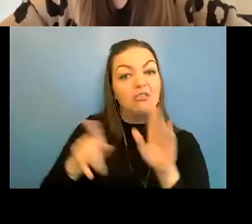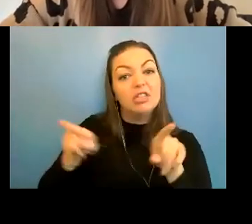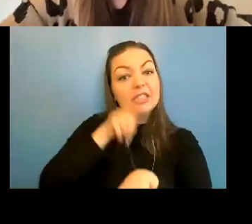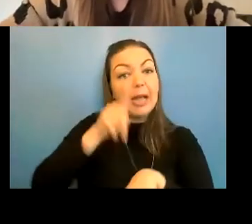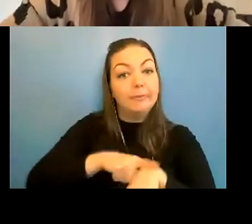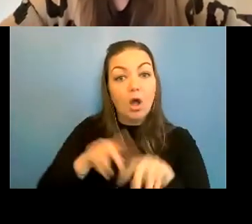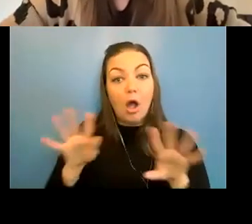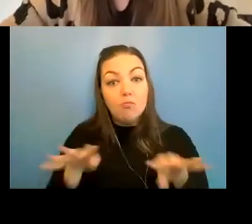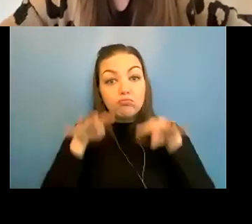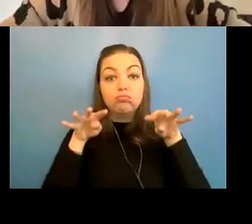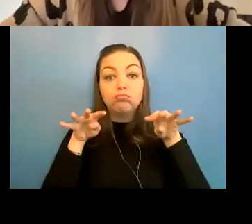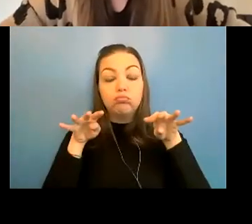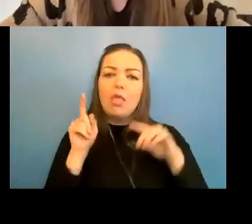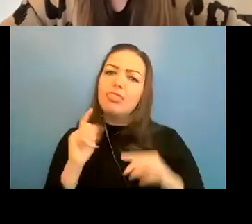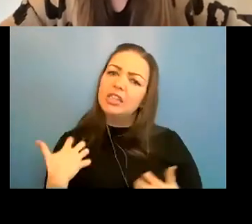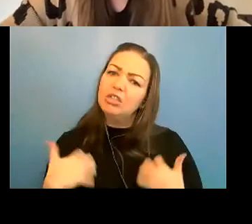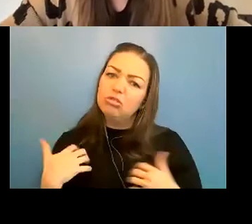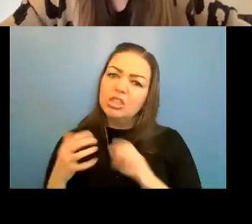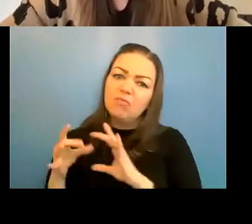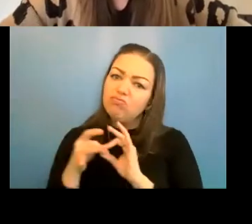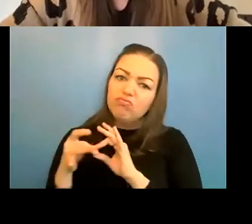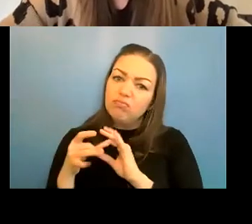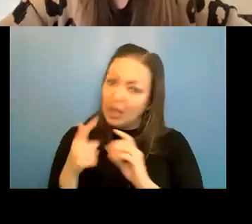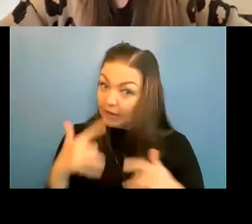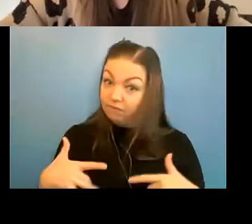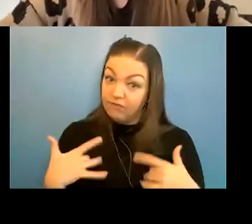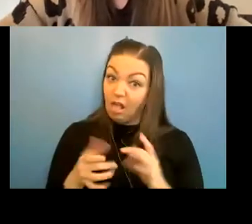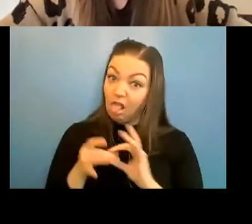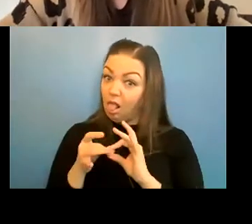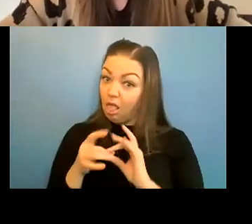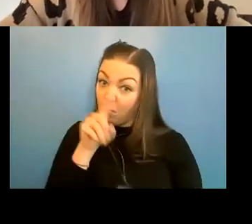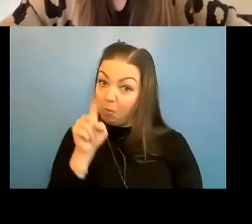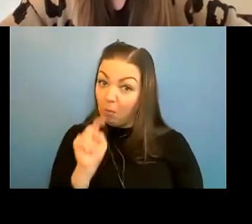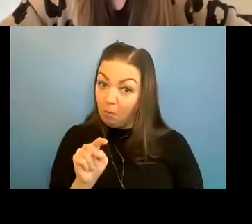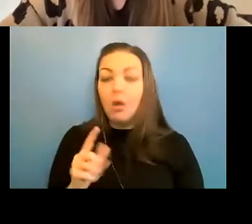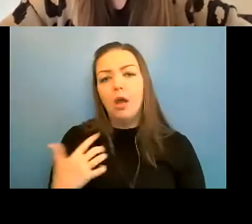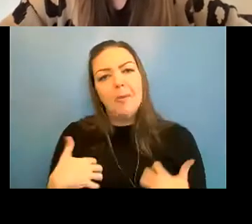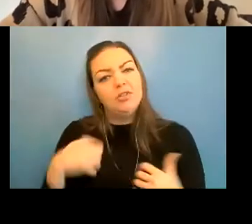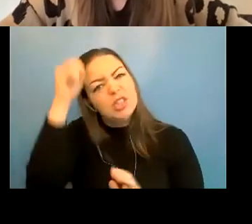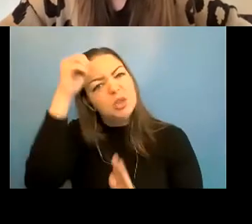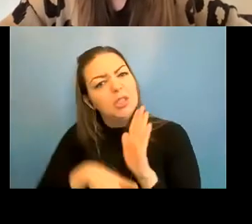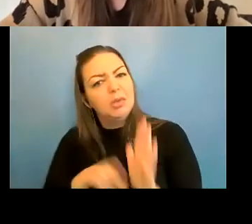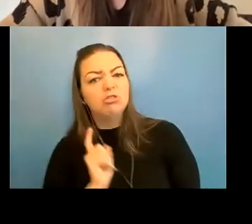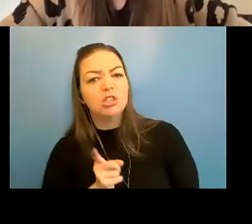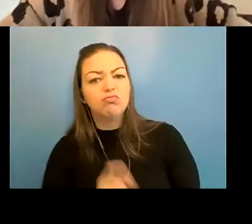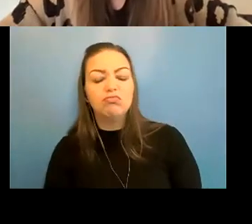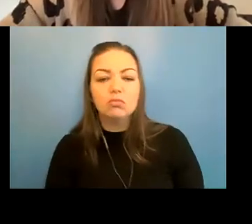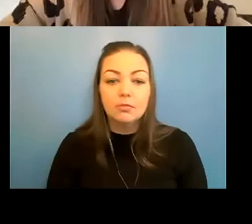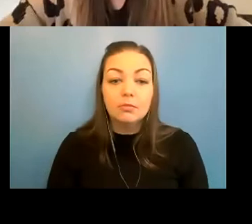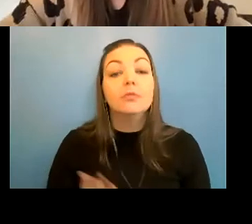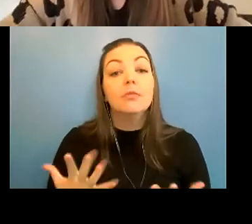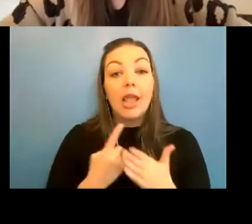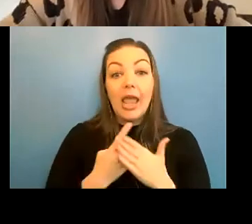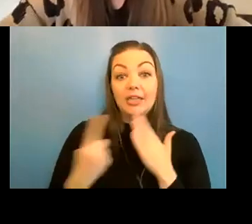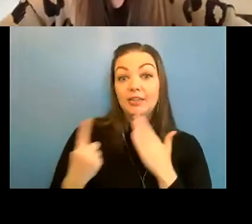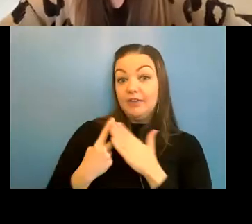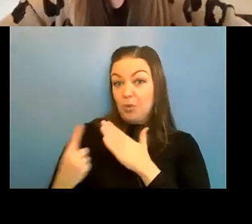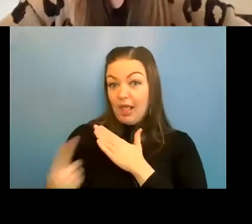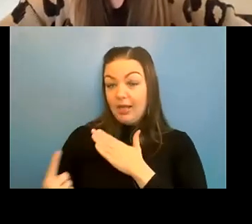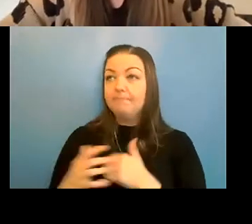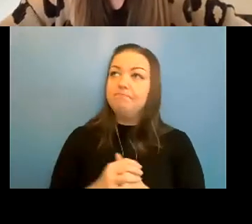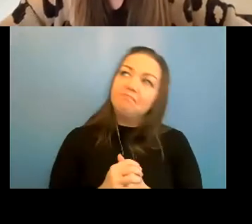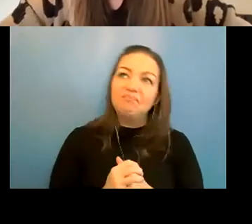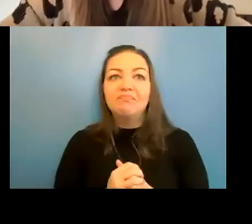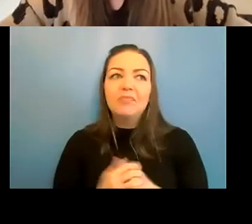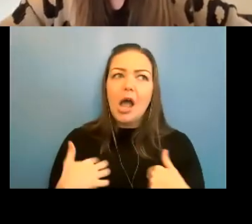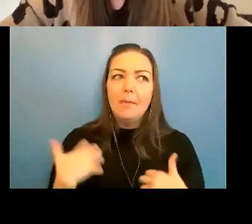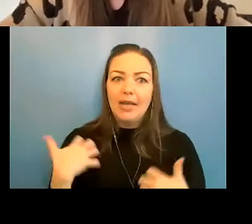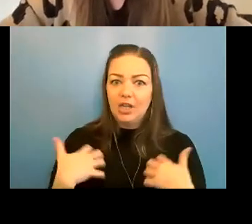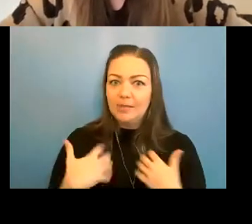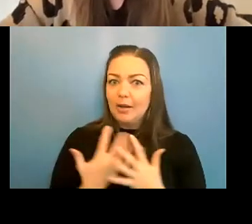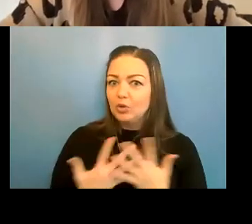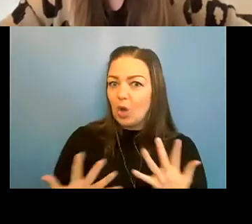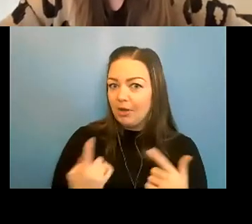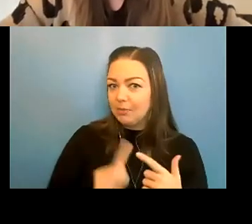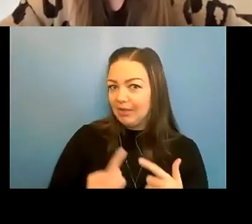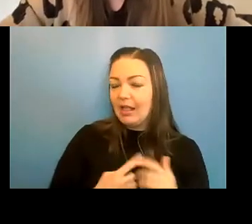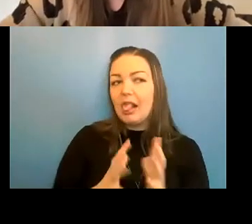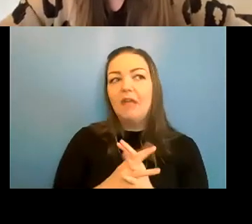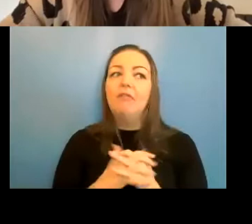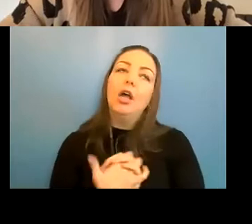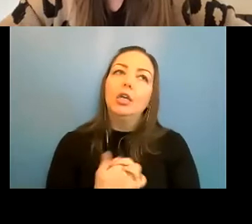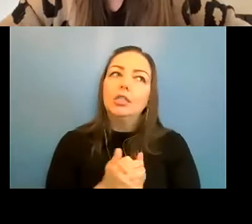experiencing it together. There's quite a few of those events. So just generally I'm excited about that to see how that works for us, and see if that makes us all feel a bit more